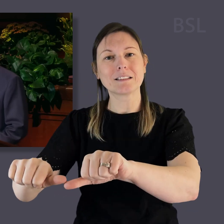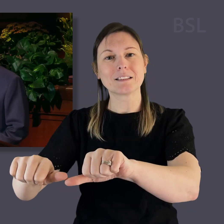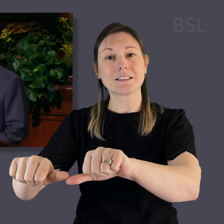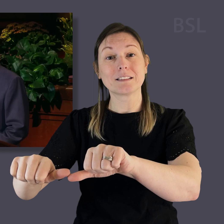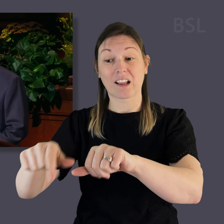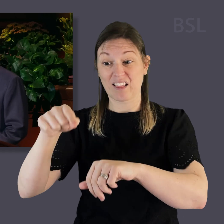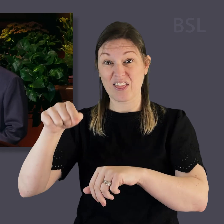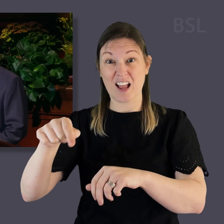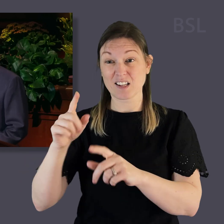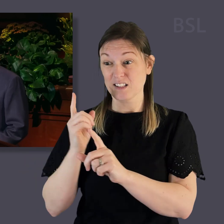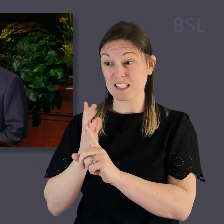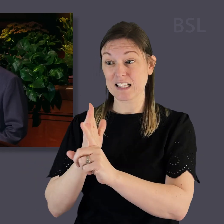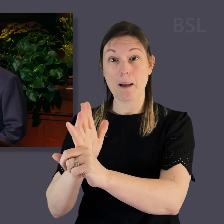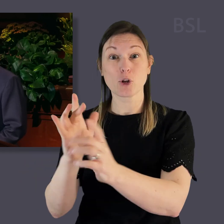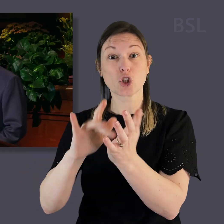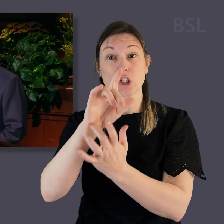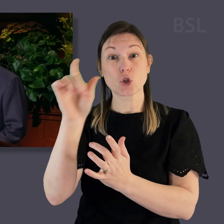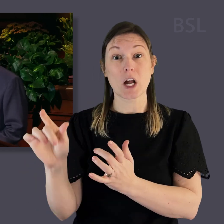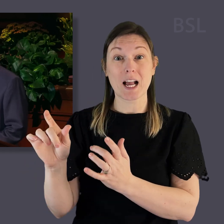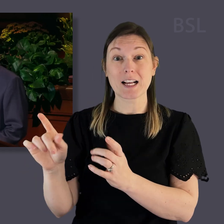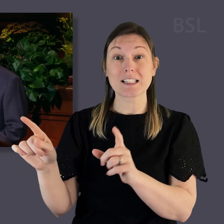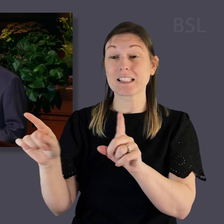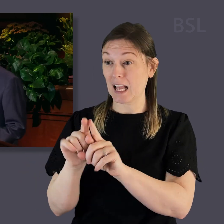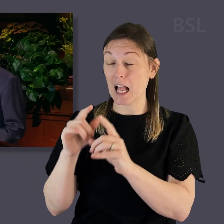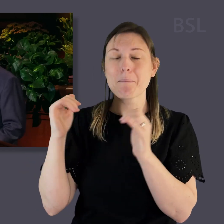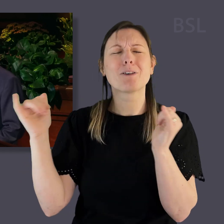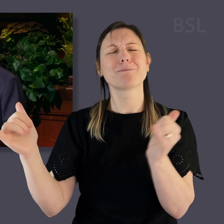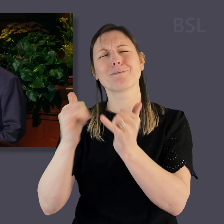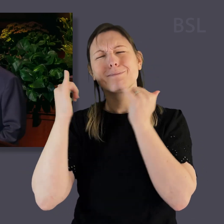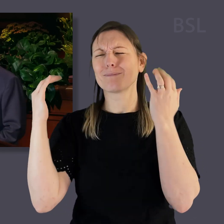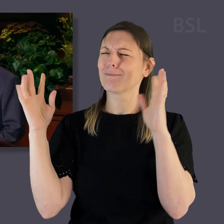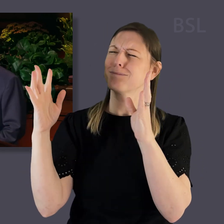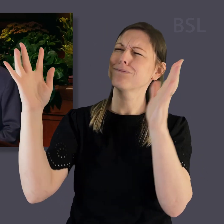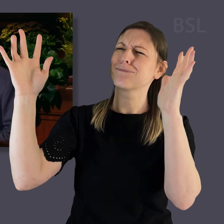On that occasion the disciples of Jesus Christ were rejoicing as well.